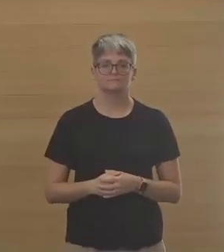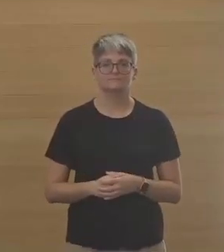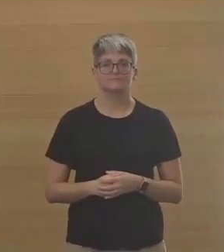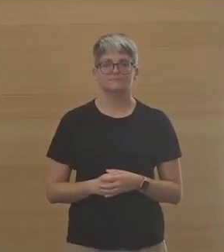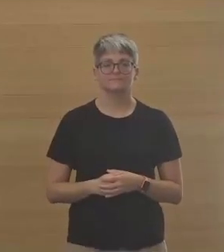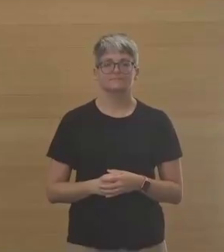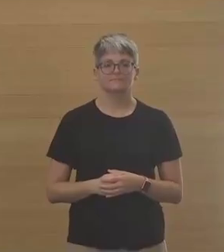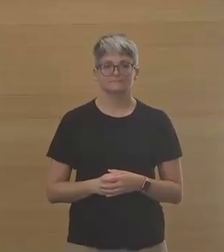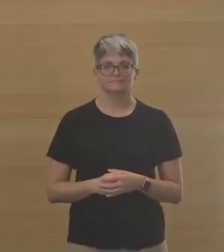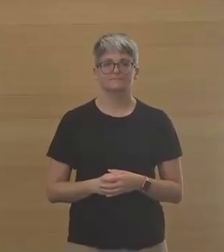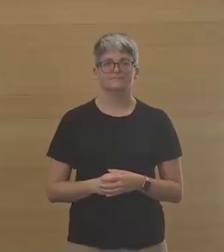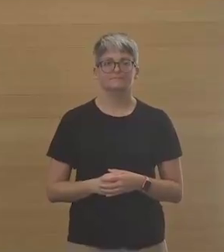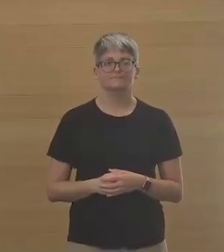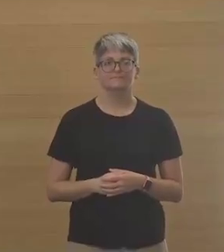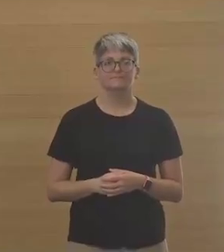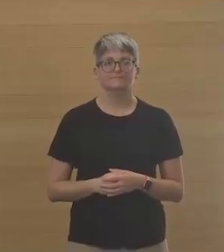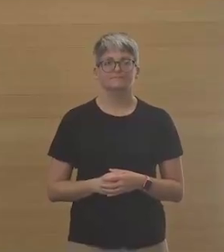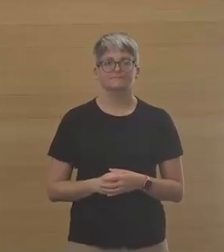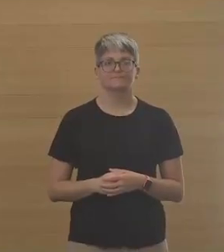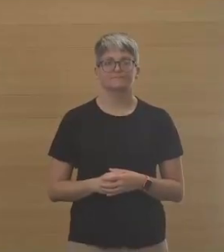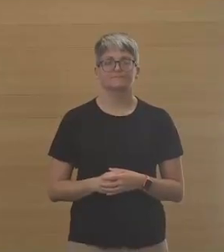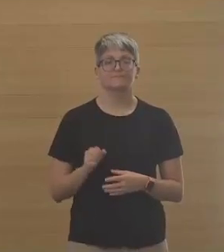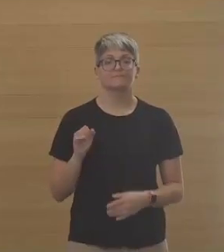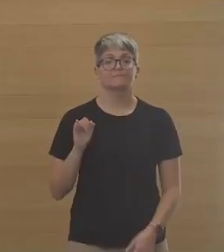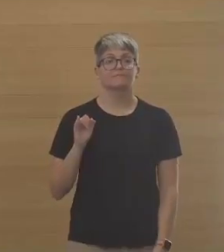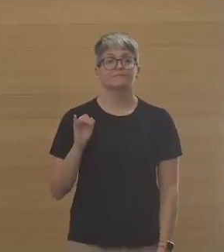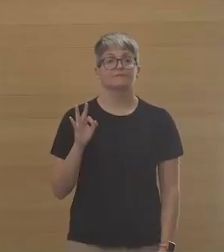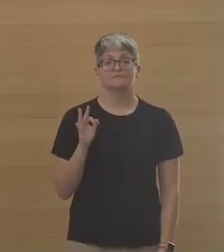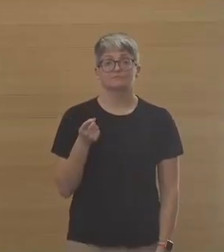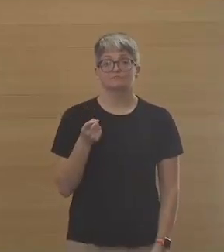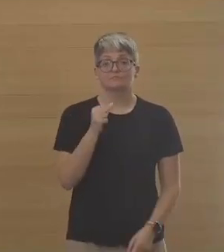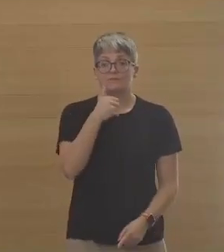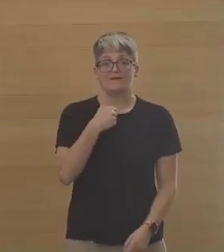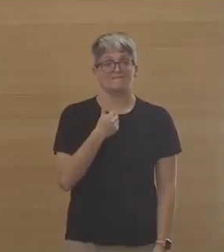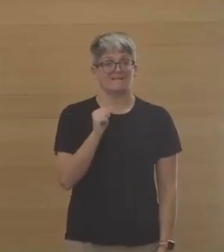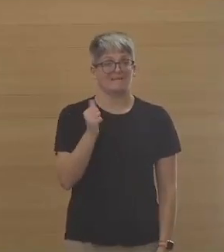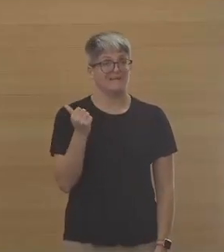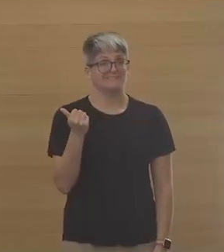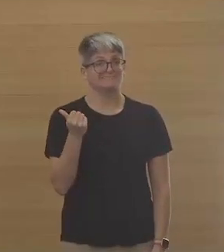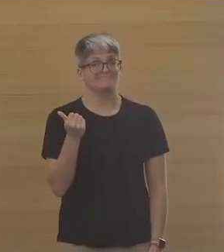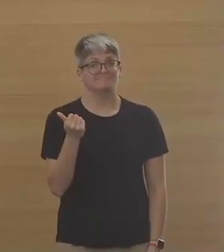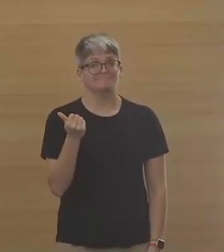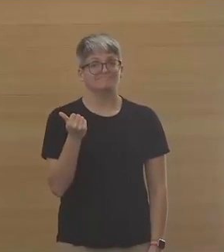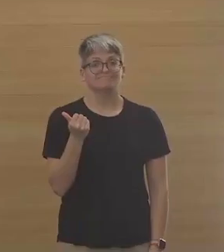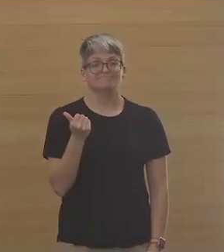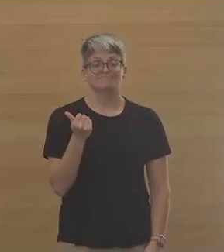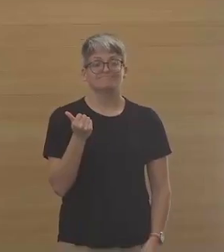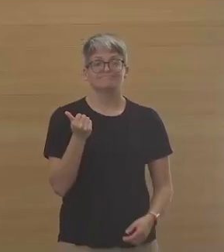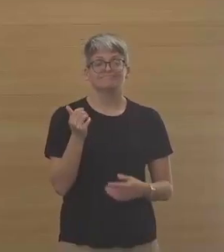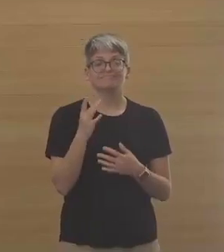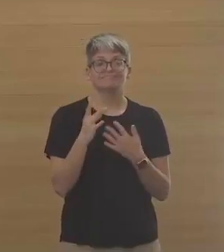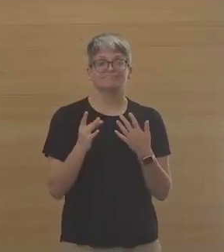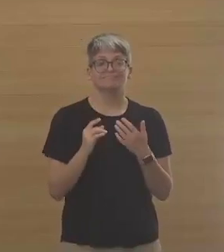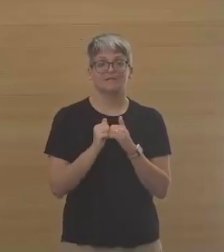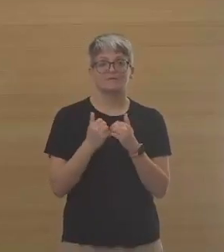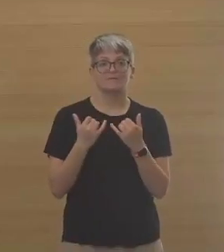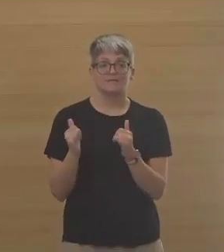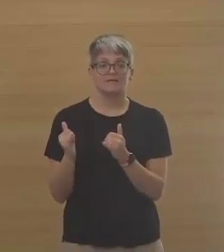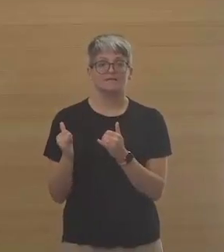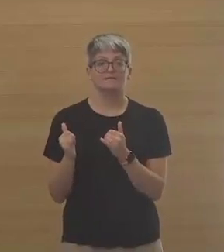have a way to play on your own, that's alright.